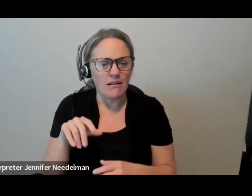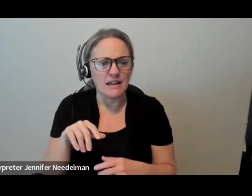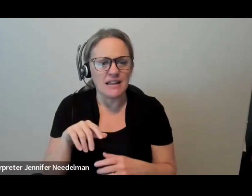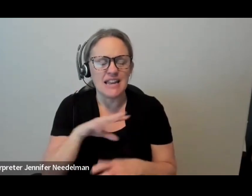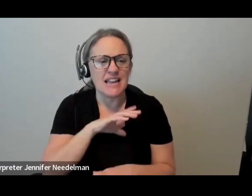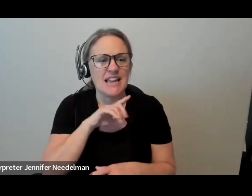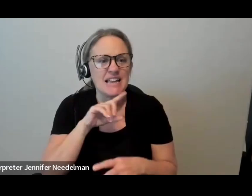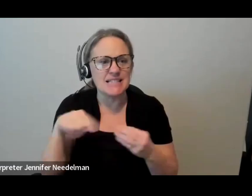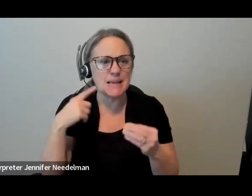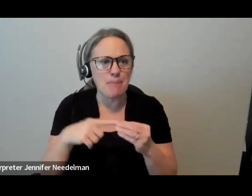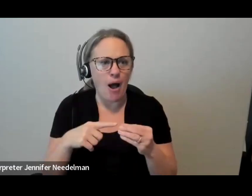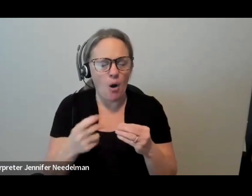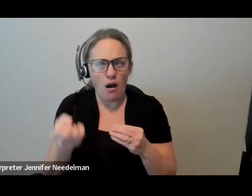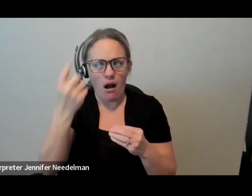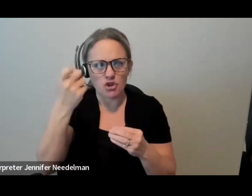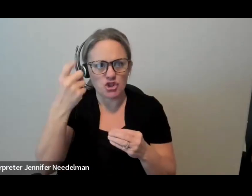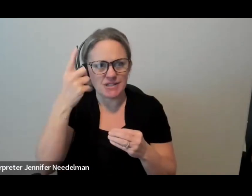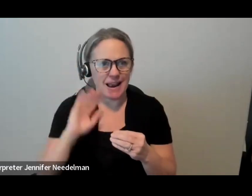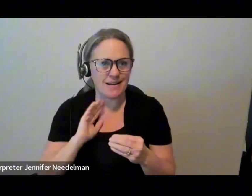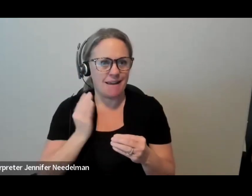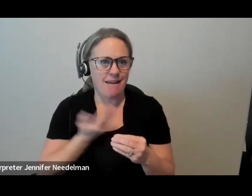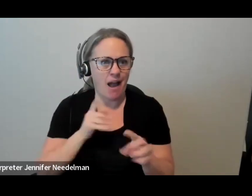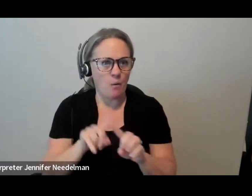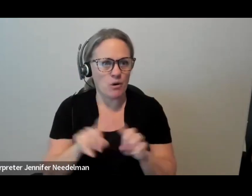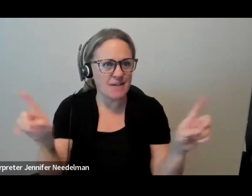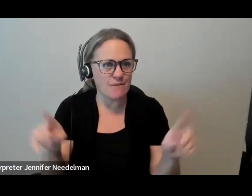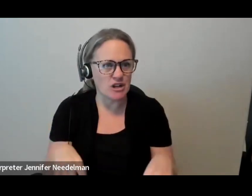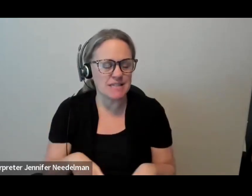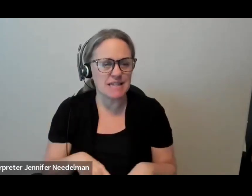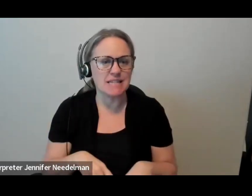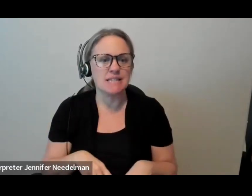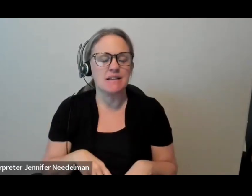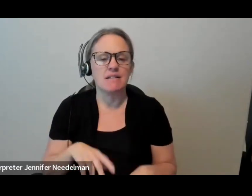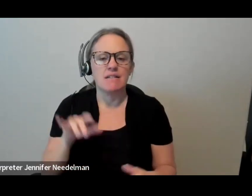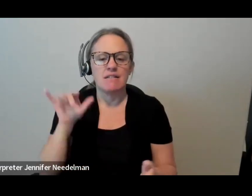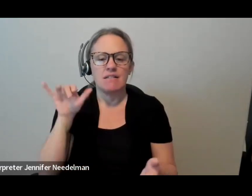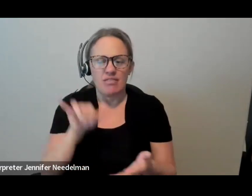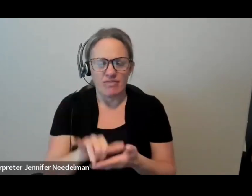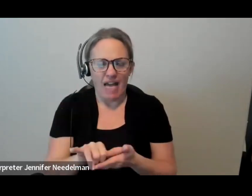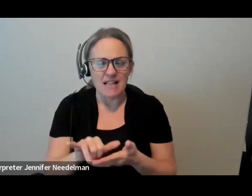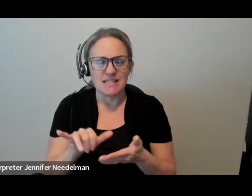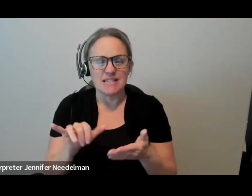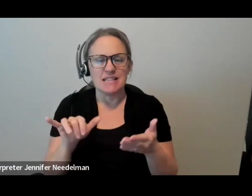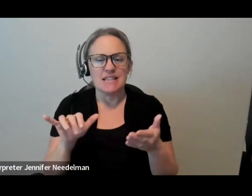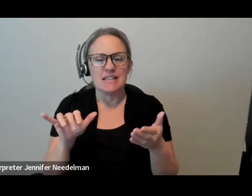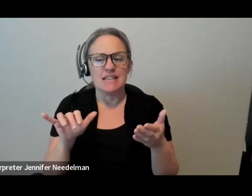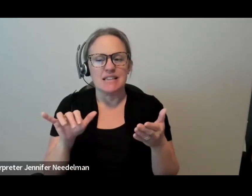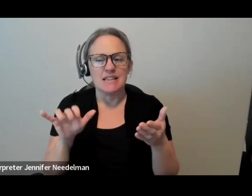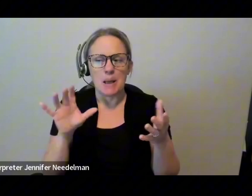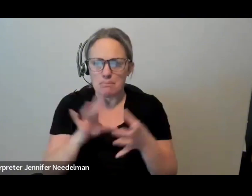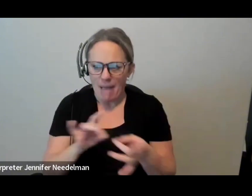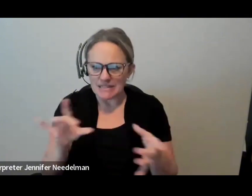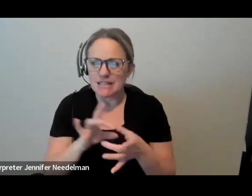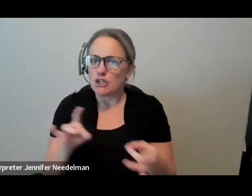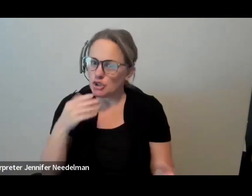And to me that's awesome. That is a great driver. That is a message to an organization to say, "Hey, we need